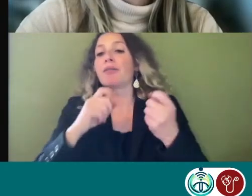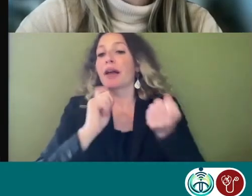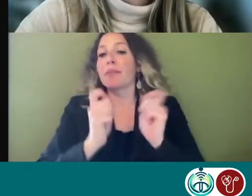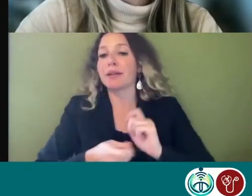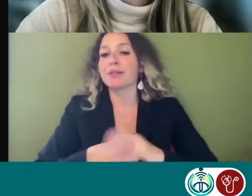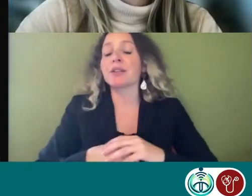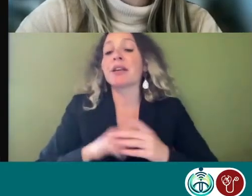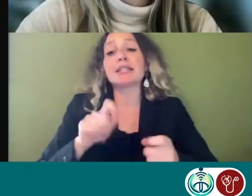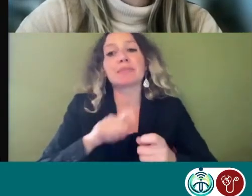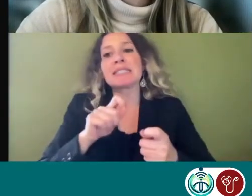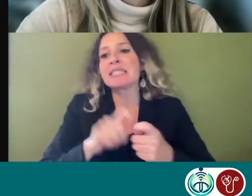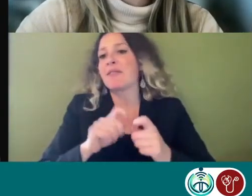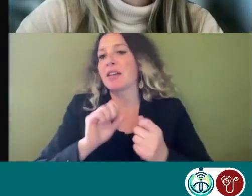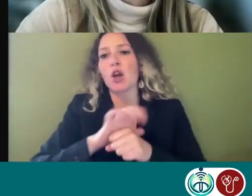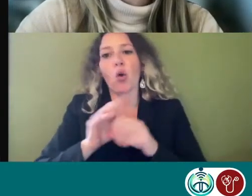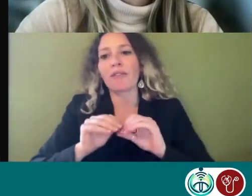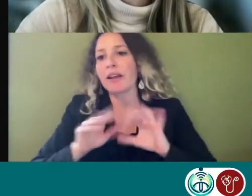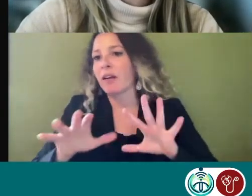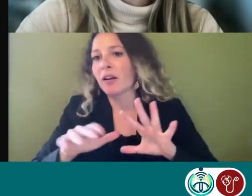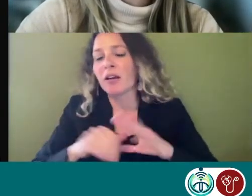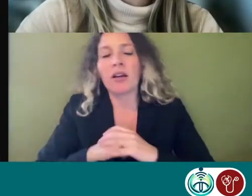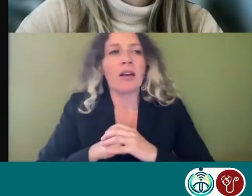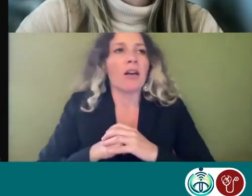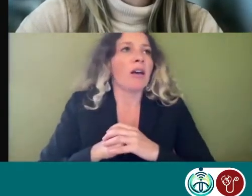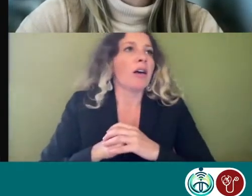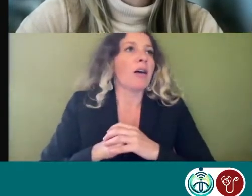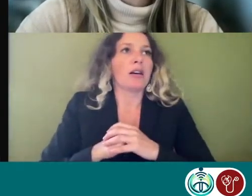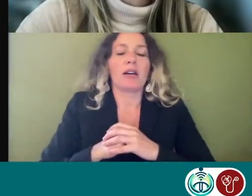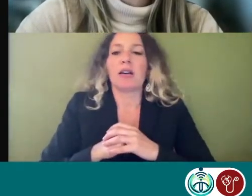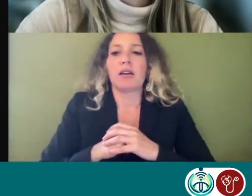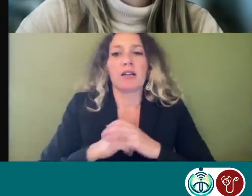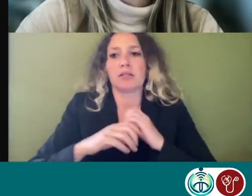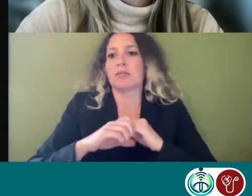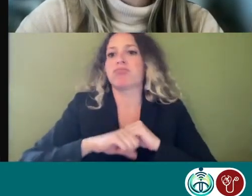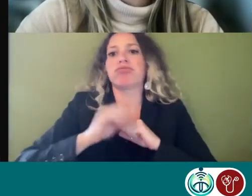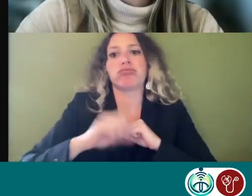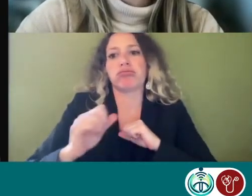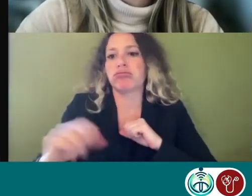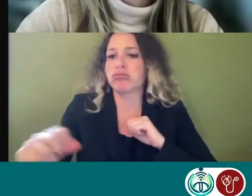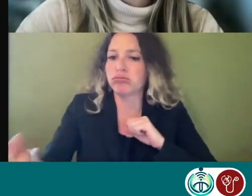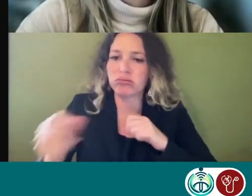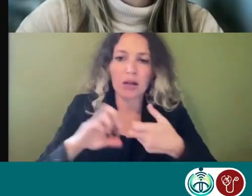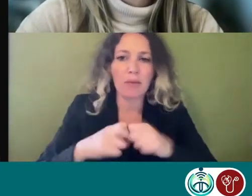particular, it's an exacerbation of problems and challenges that existed already. Empirical